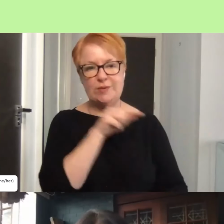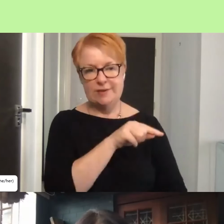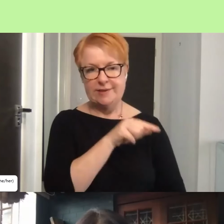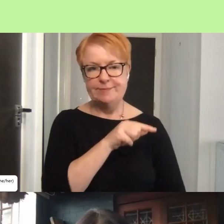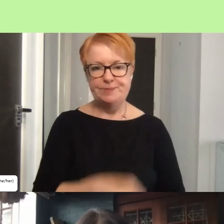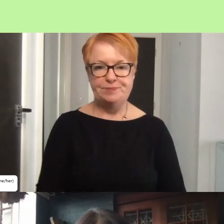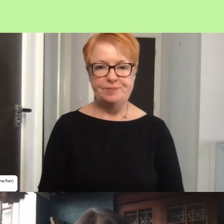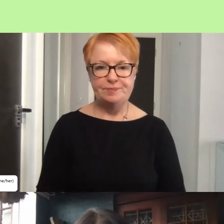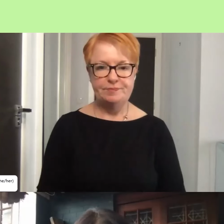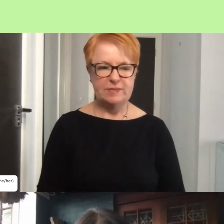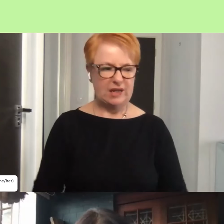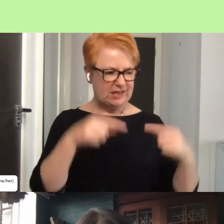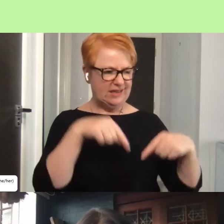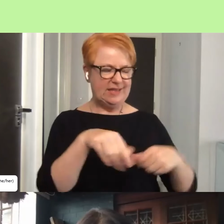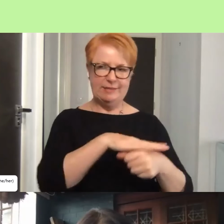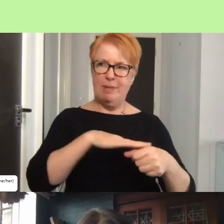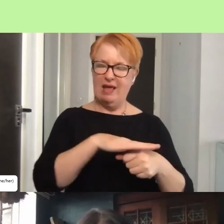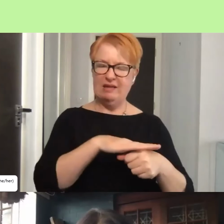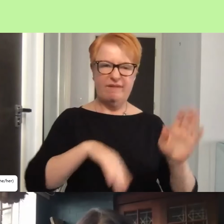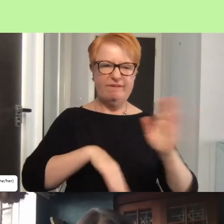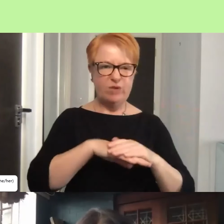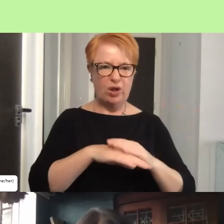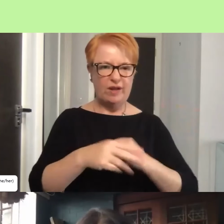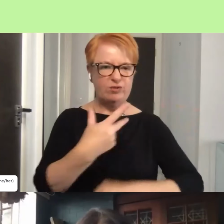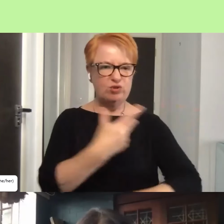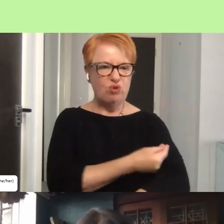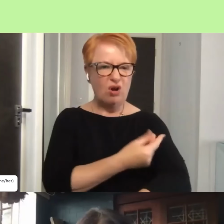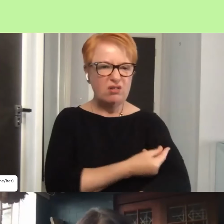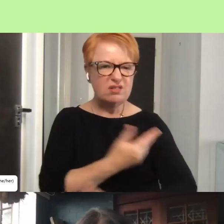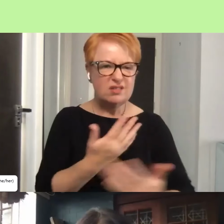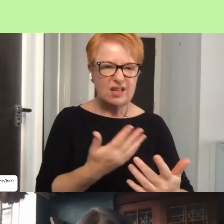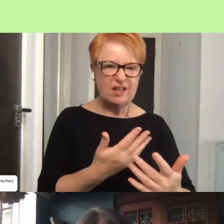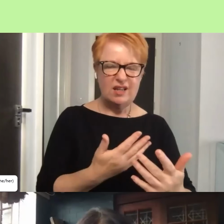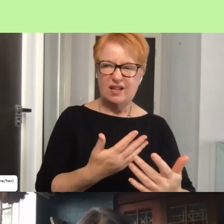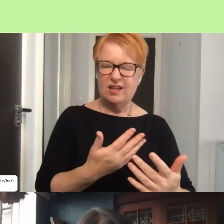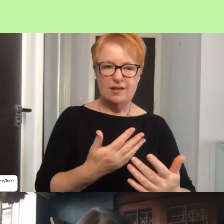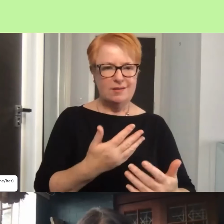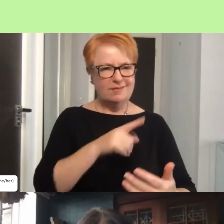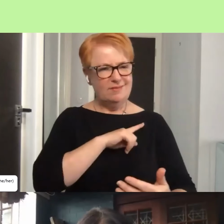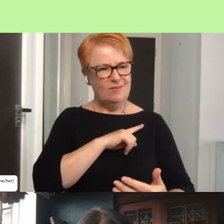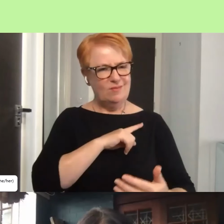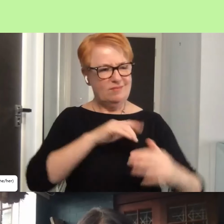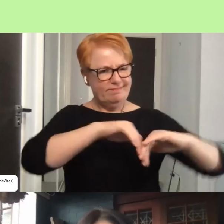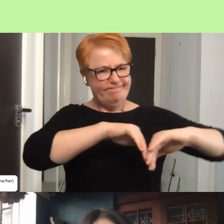It's filled with drug dealing in the backyard, how can we make a safe place for the kids where we create some kind of hope?